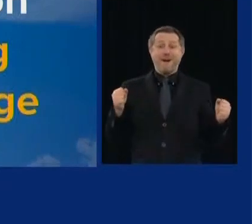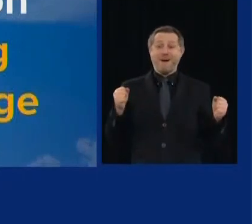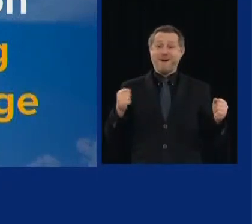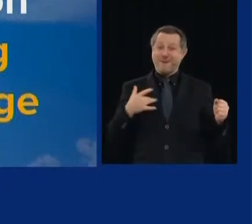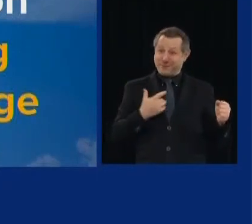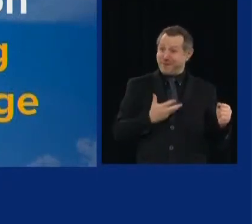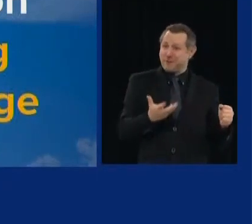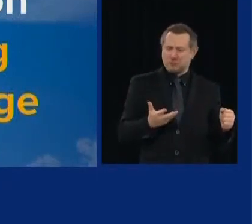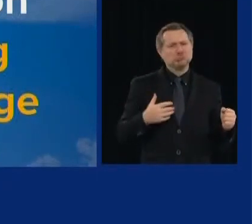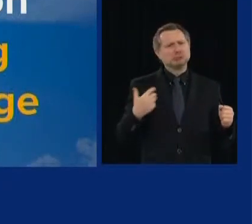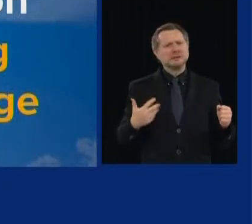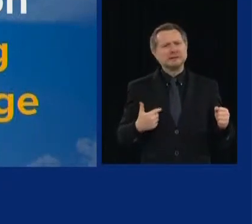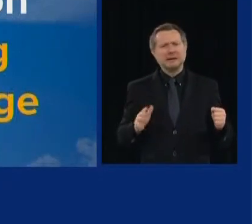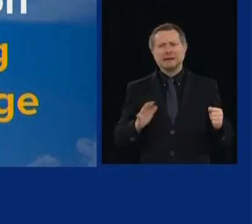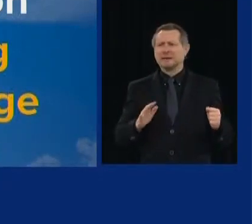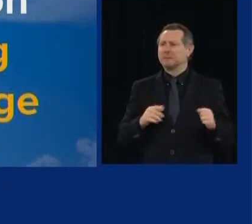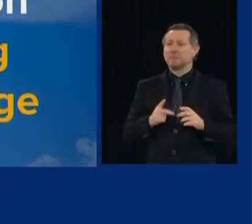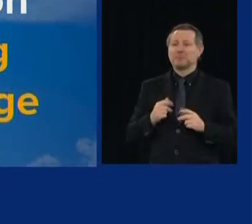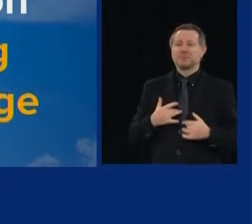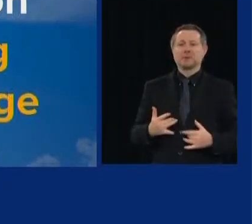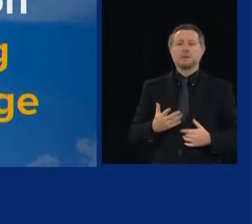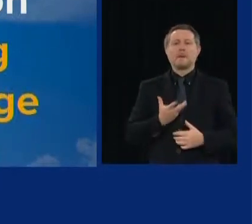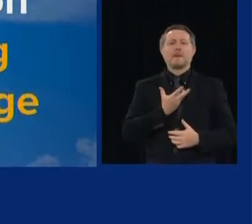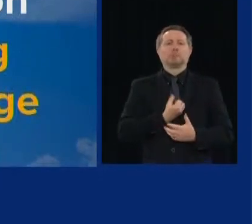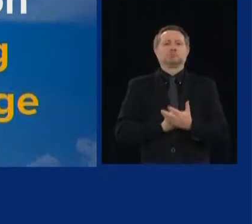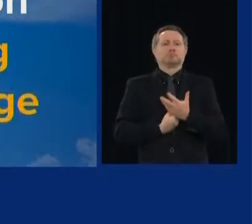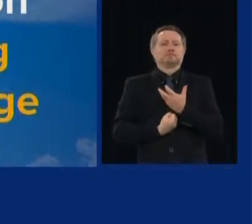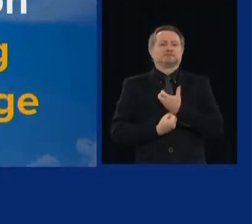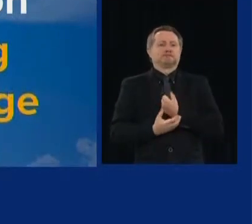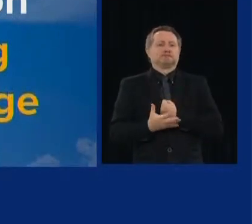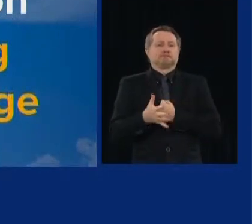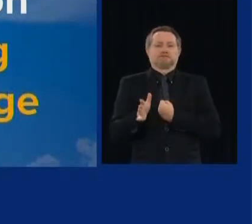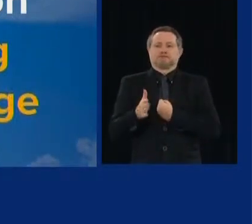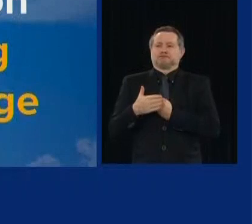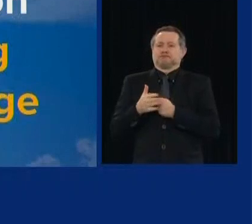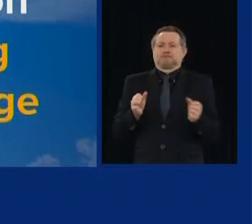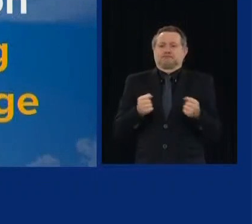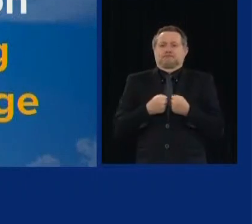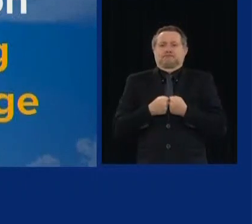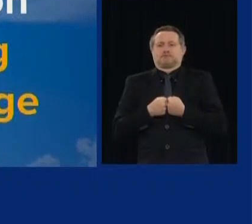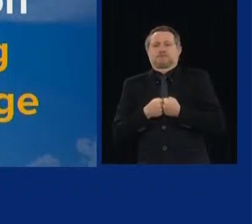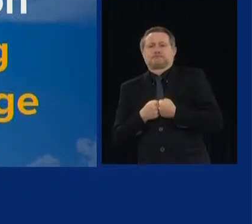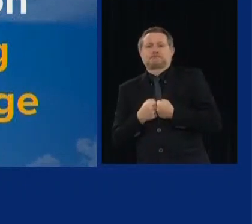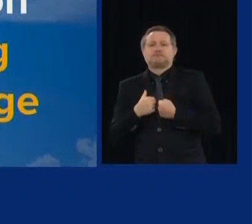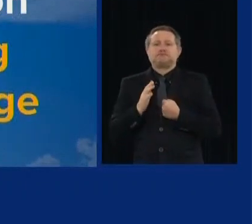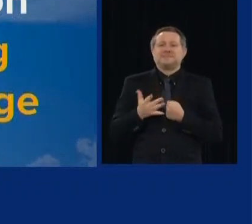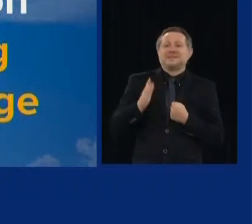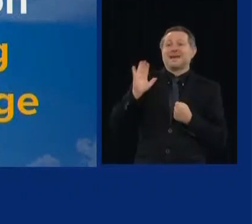I AM AFRAID. THAT'S HOW I AM. YOU ARE NOT COMFORTABLE TALKING